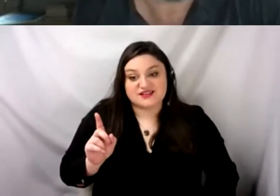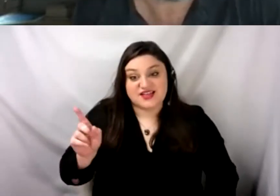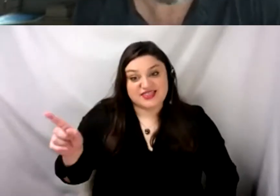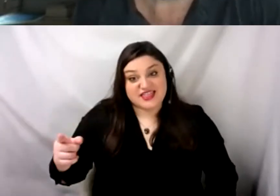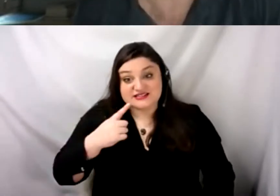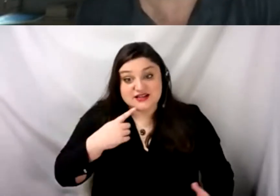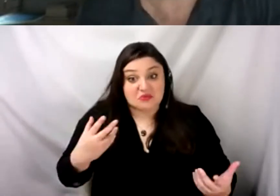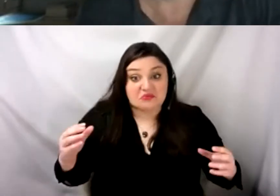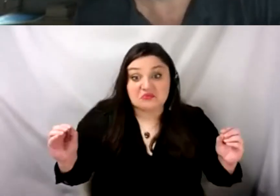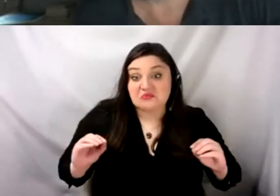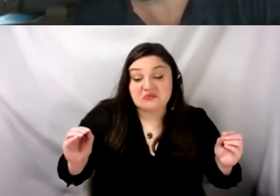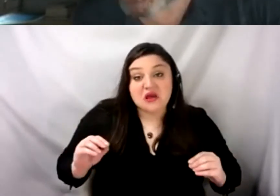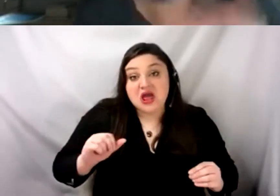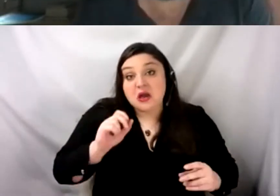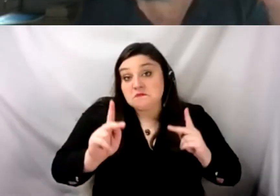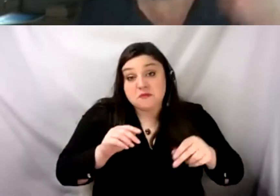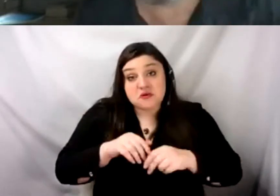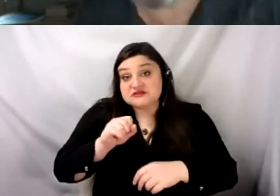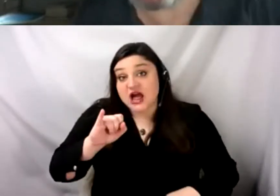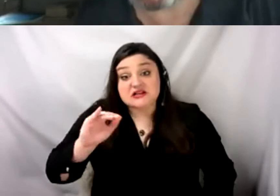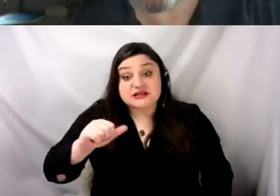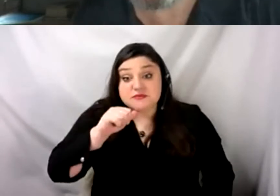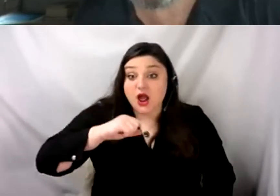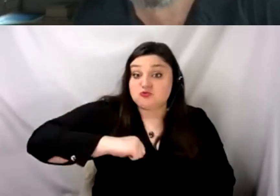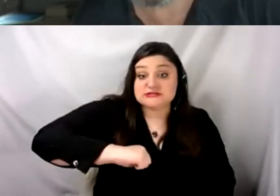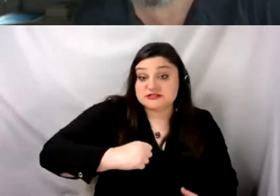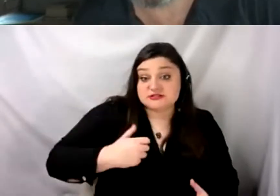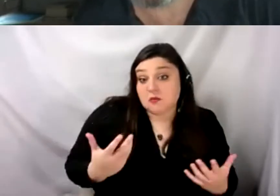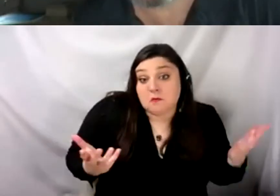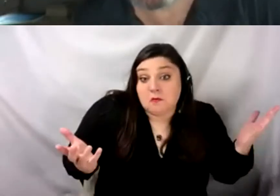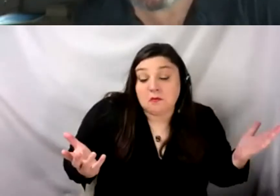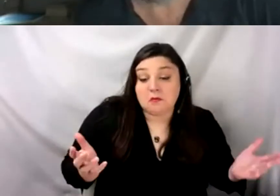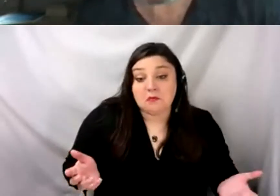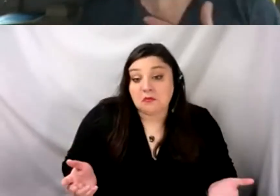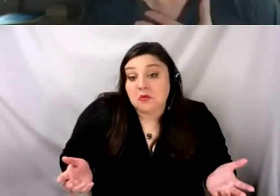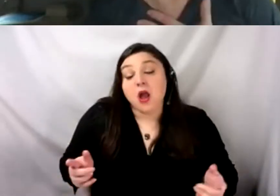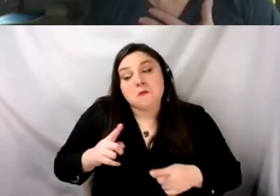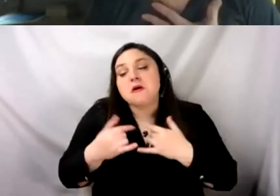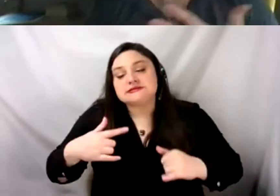But we should all be prepared. >> Thank you. GONZALO: And I don't want anybody to leave